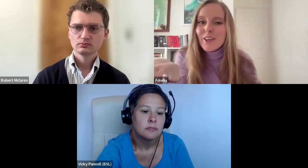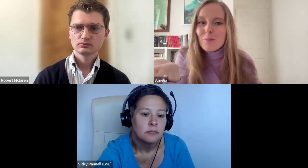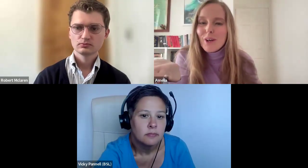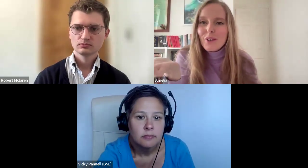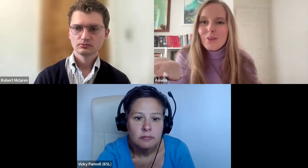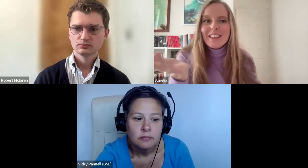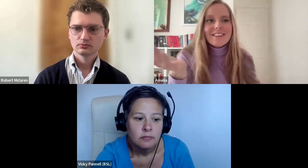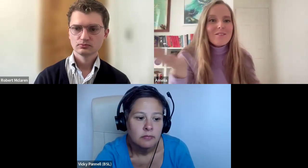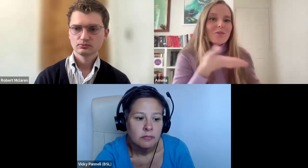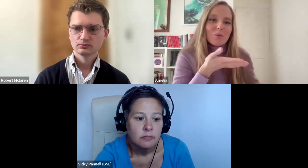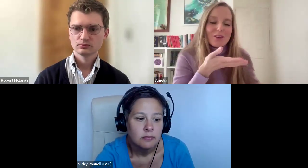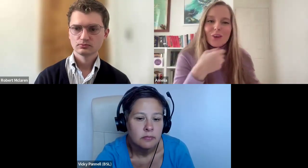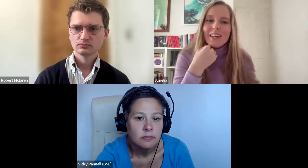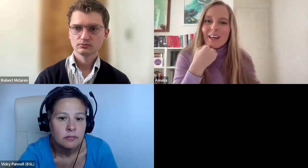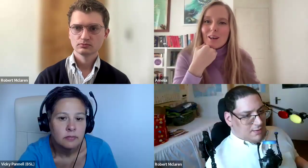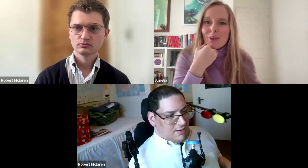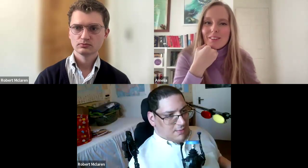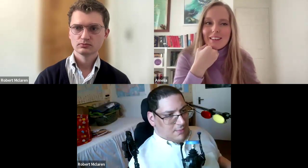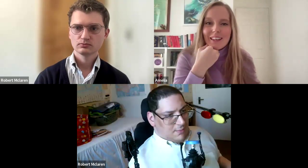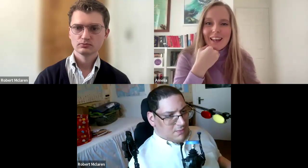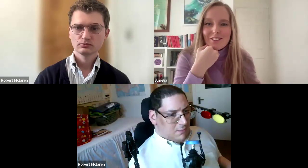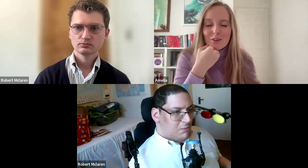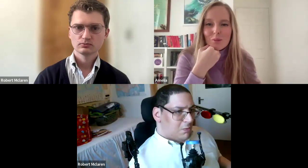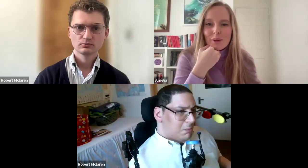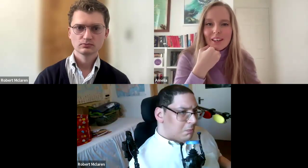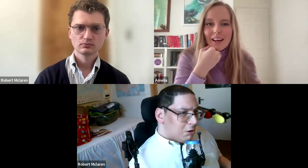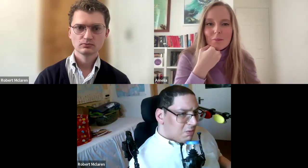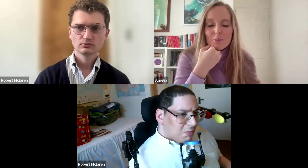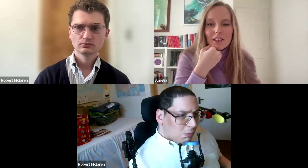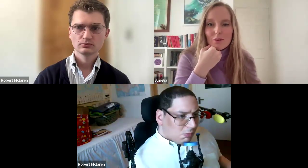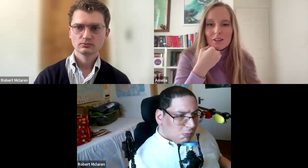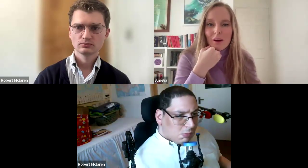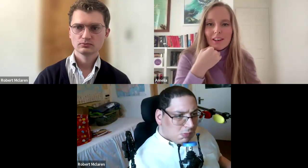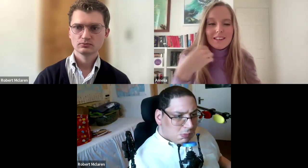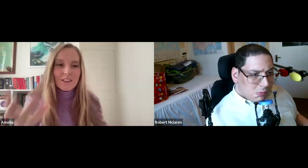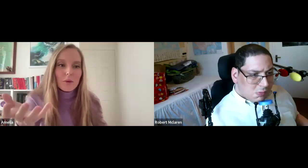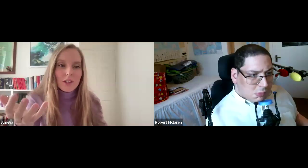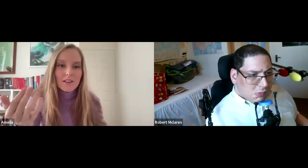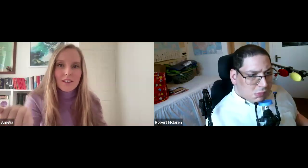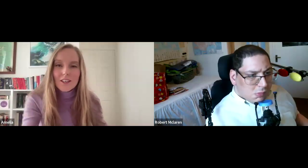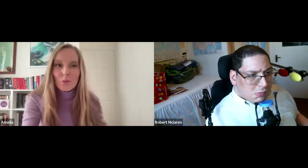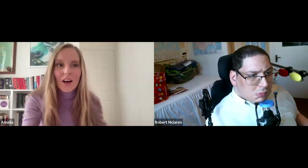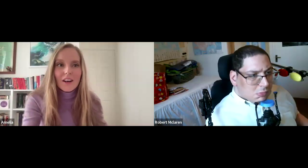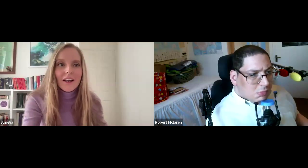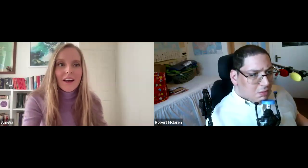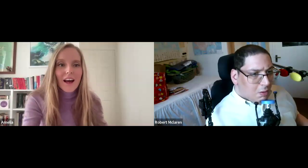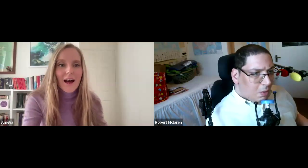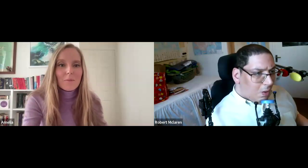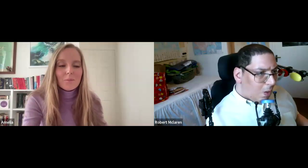And we will be sharing an audio recording as part of this. So please just bear with us while we make sure that's set up correctly.